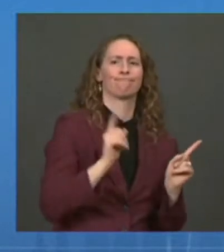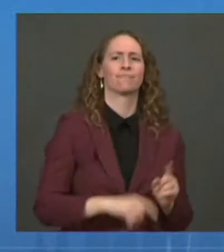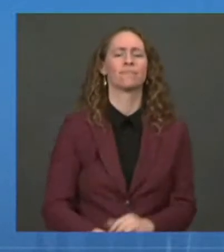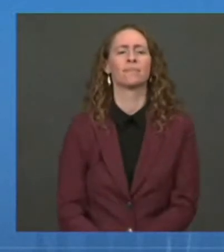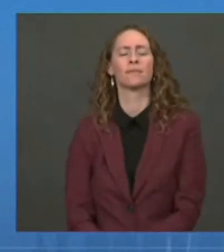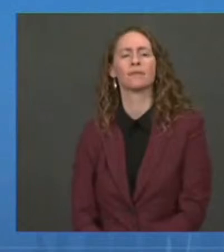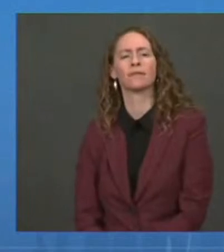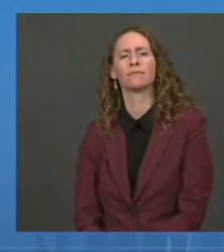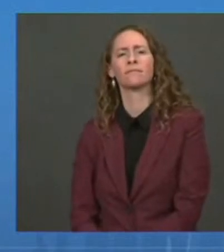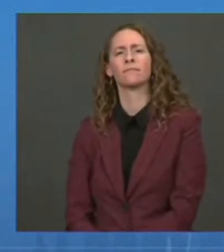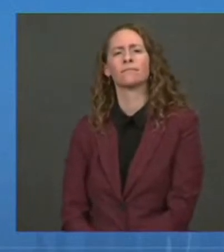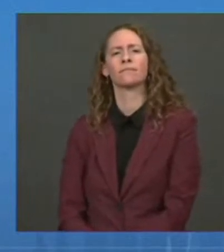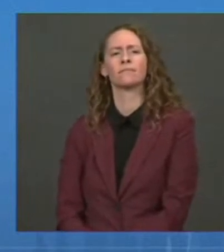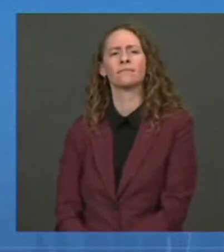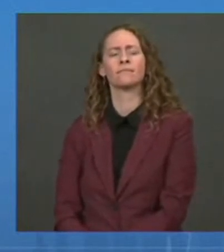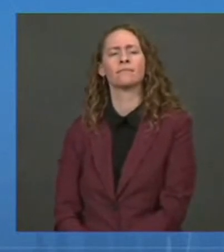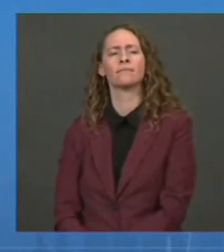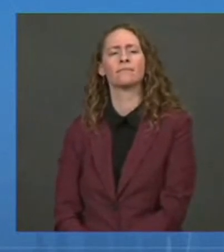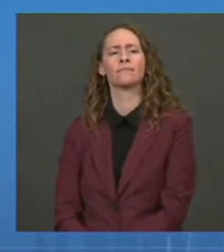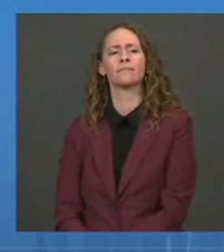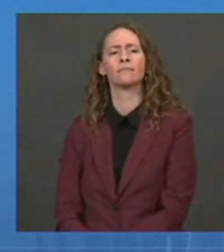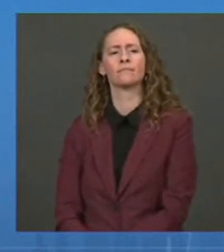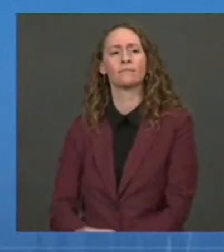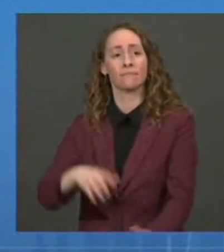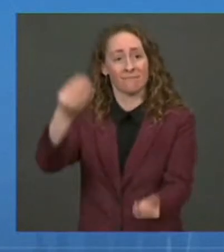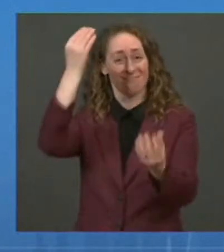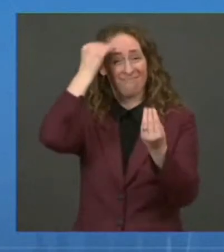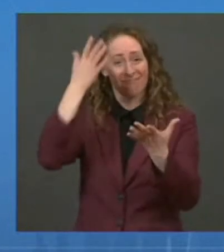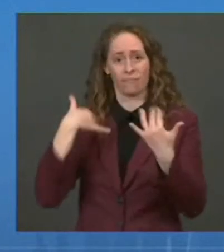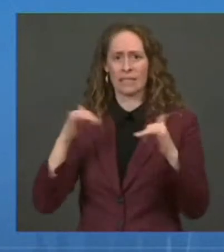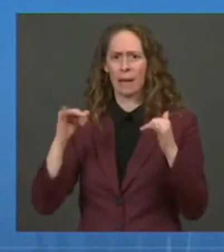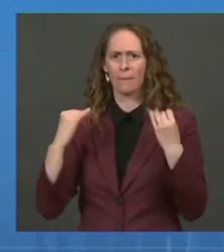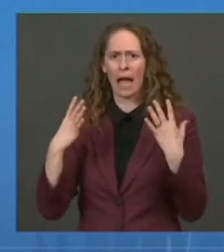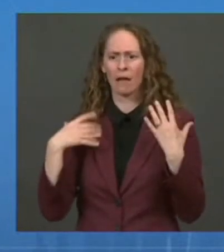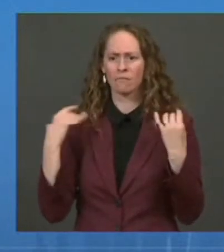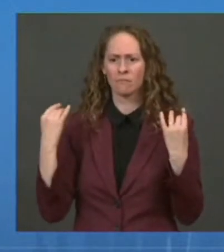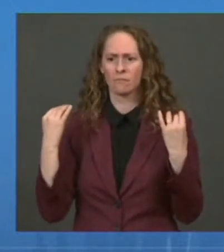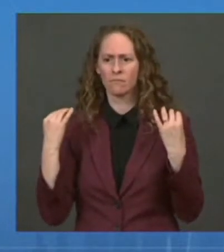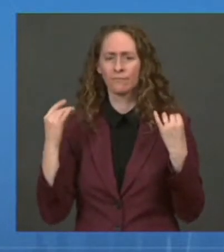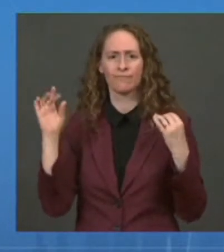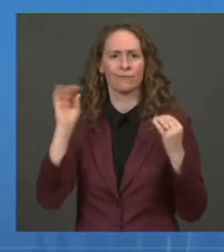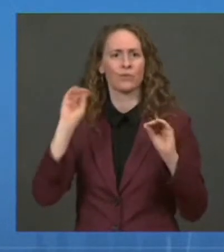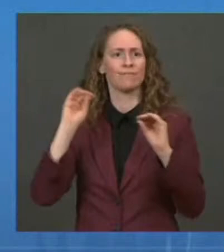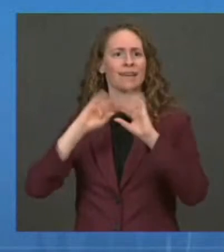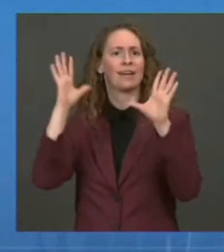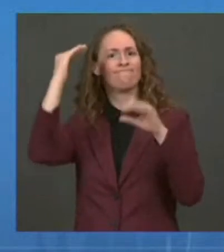IT GOES THROUGHOUT THE SPIKE PROTEIN. WE HAVE MANY UNANSWERED QUESTIONS AND WE ARE LOOKING